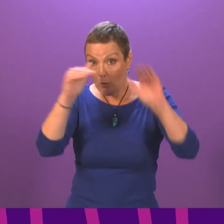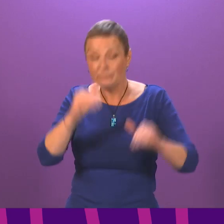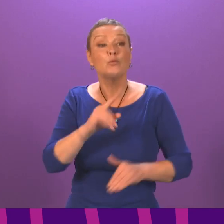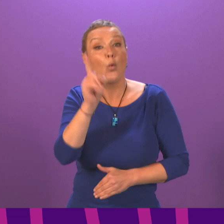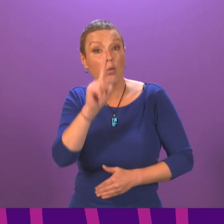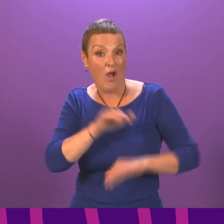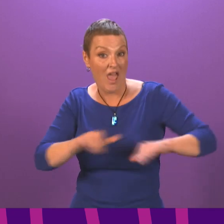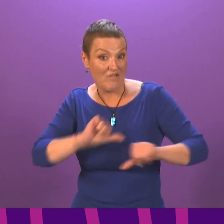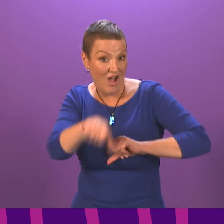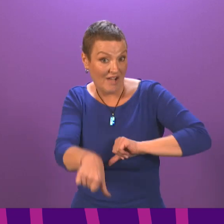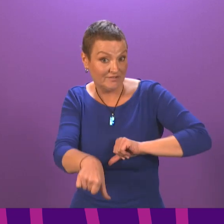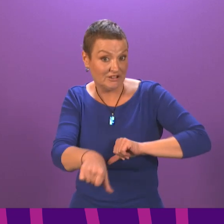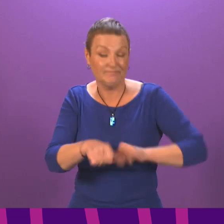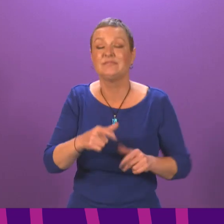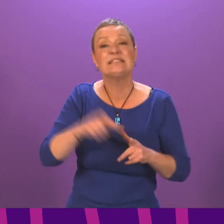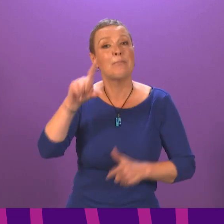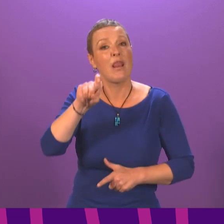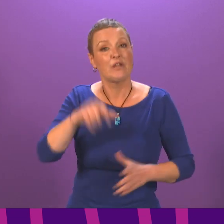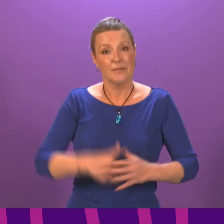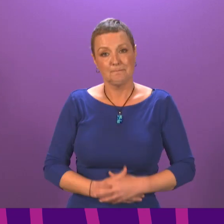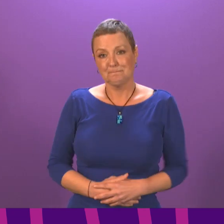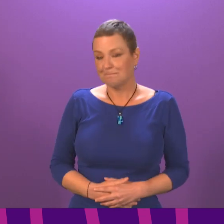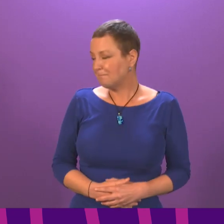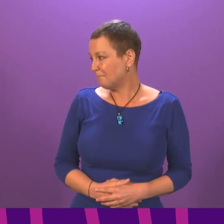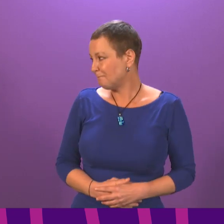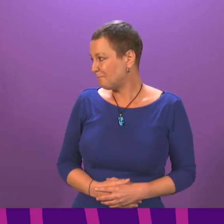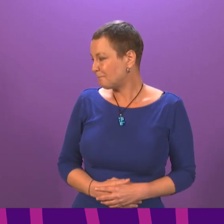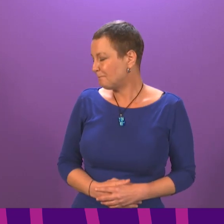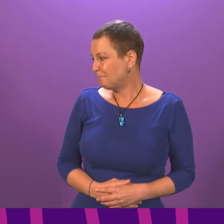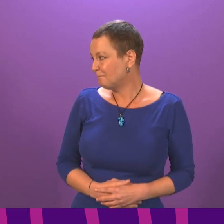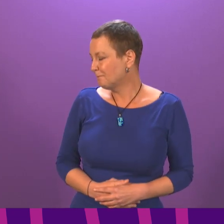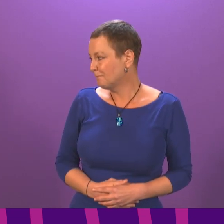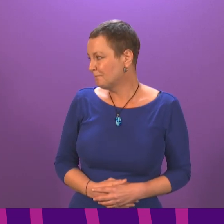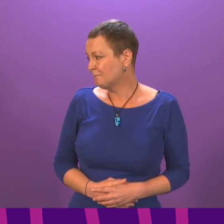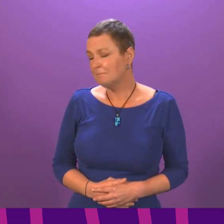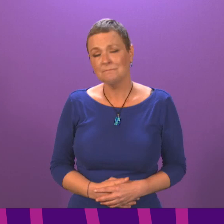Joan McAlpine (South Scotland) (SNP): We learned yesterday that care workers of